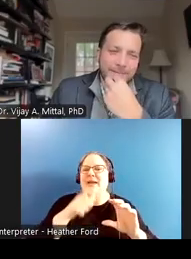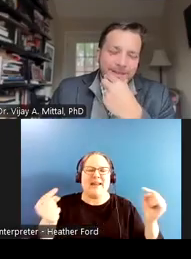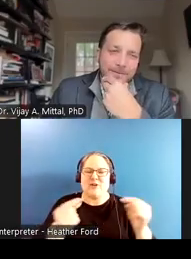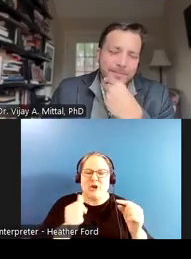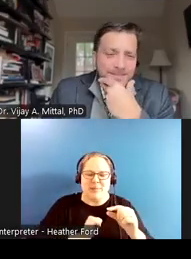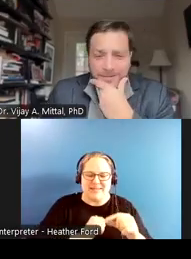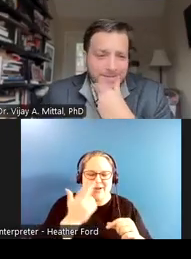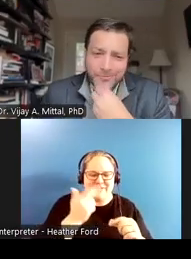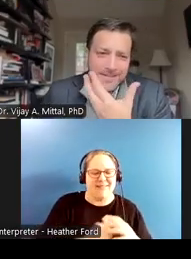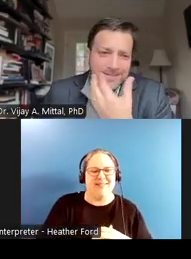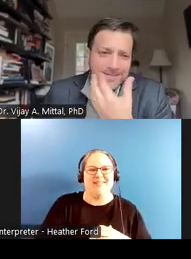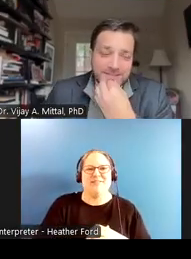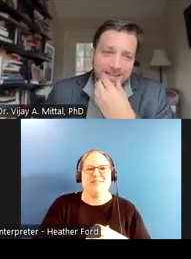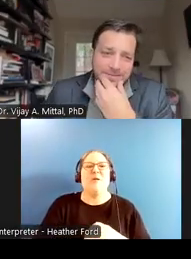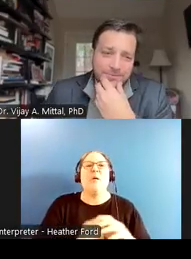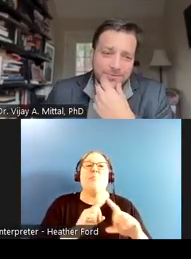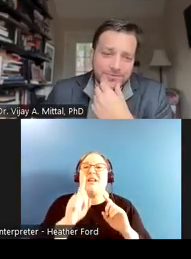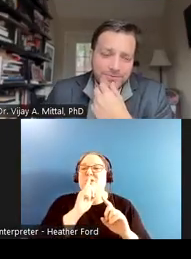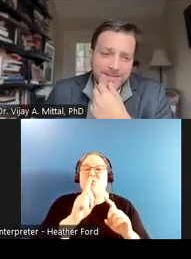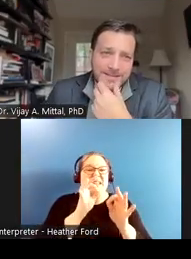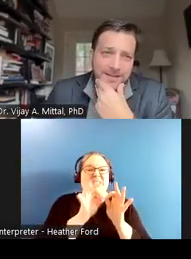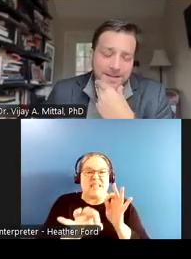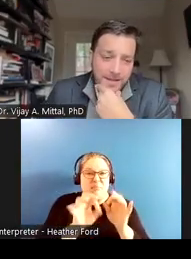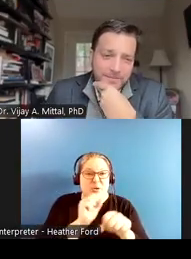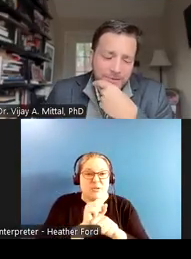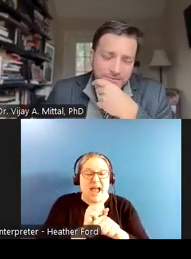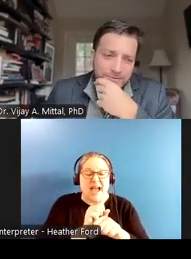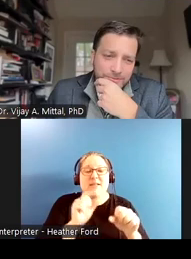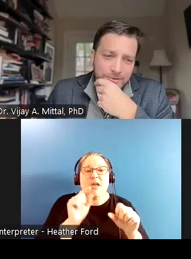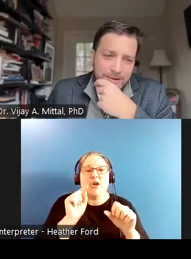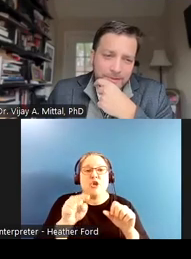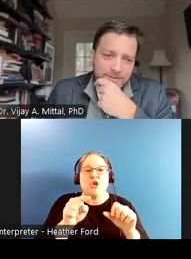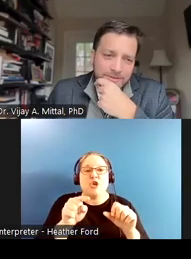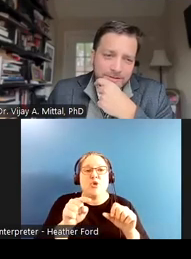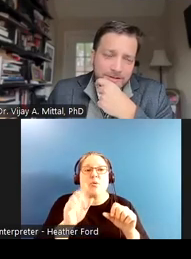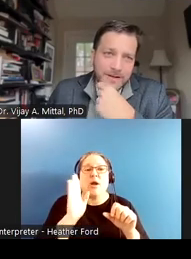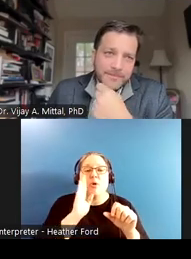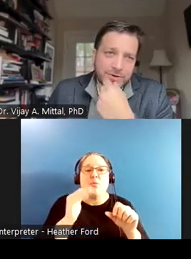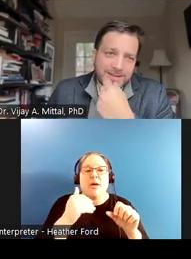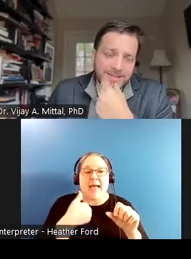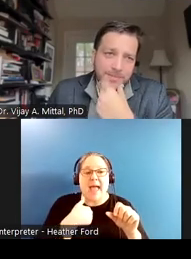um basically it's a really simple task. You you trace a mouser around um trying to keep